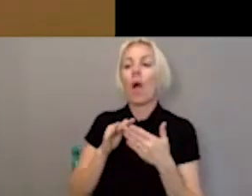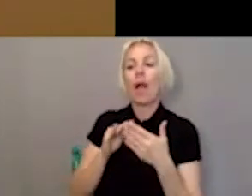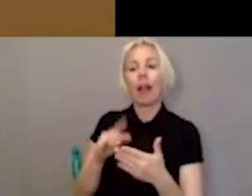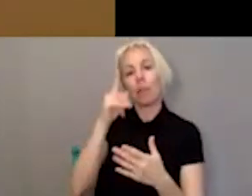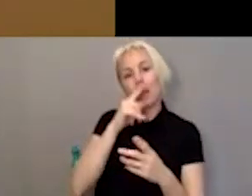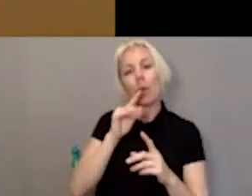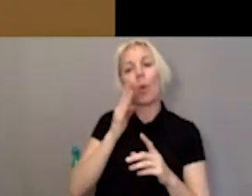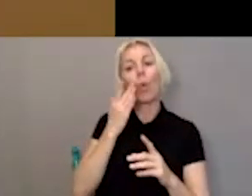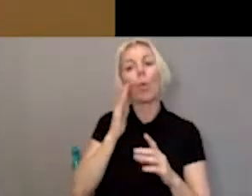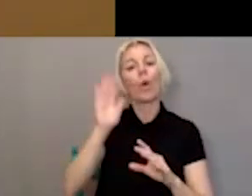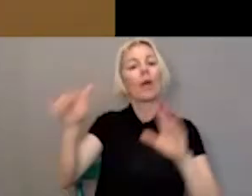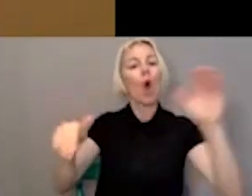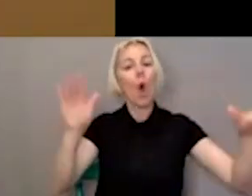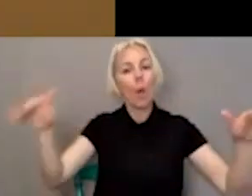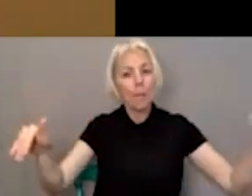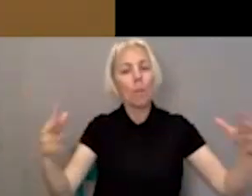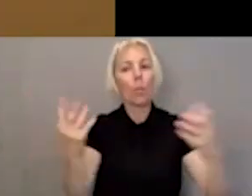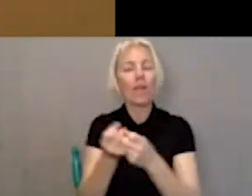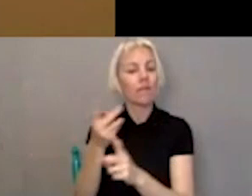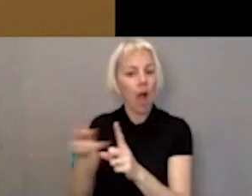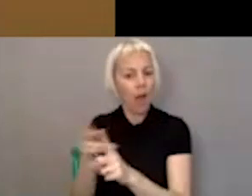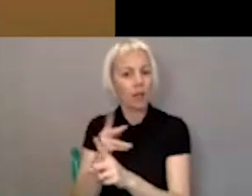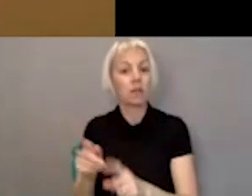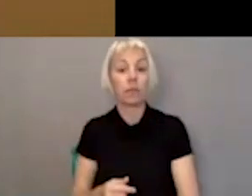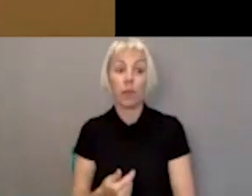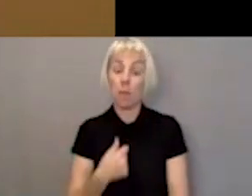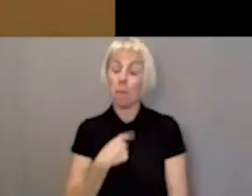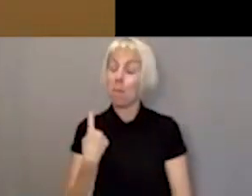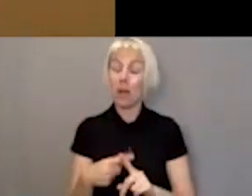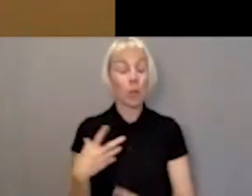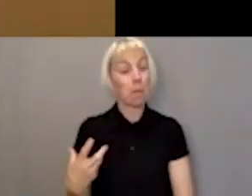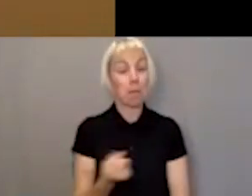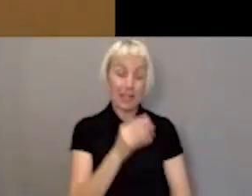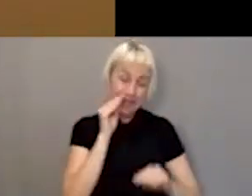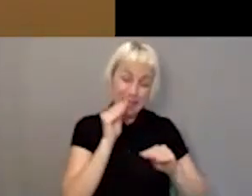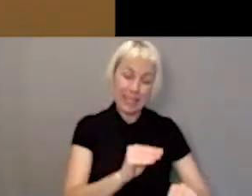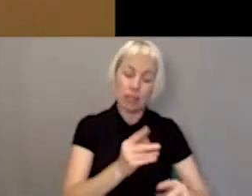about this. Something absolutely needs to change. We need to be talking from a very